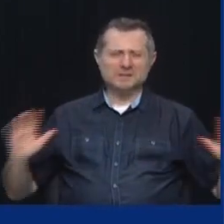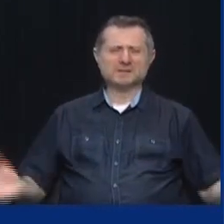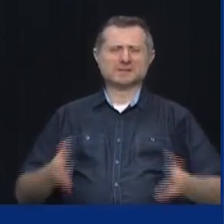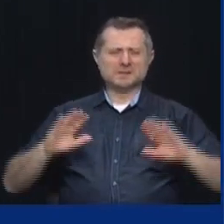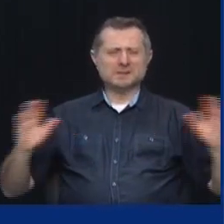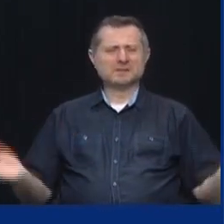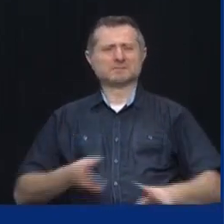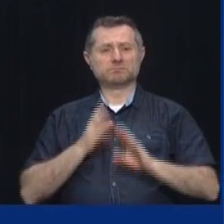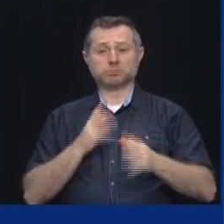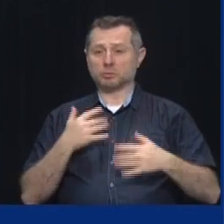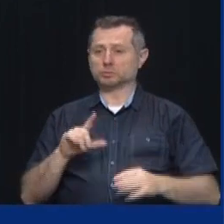UP, THE LOWER THE POSITIVITY RATE.